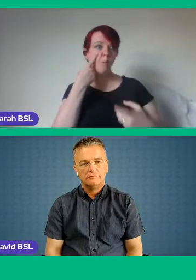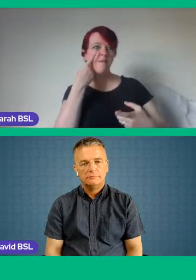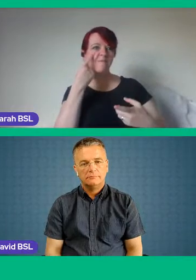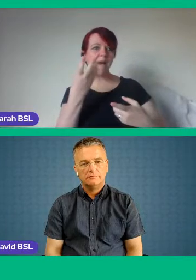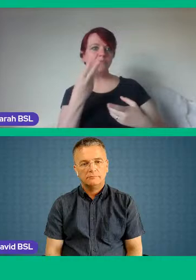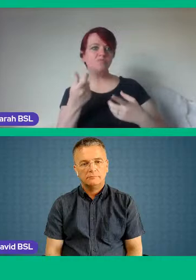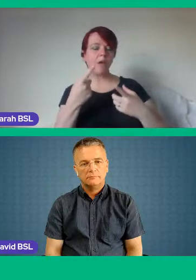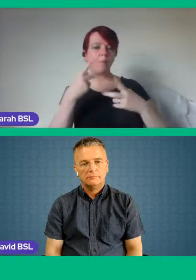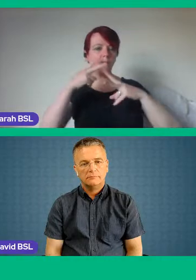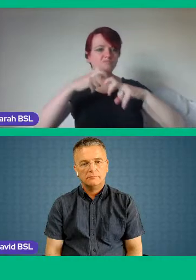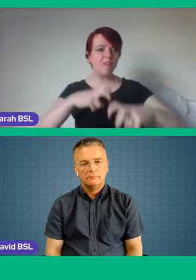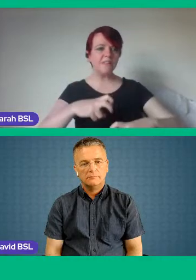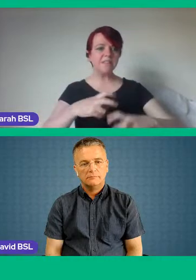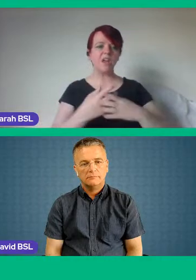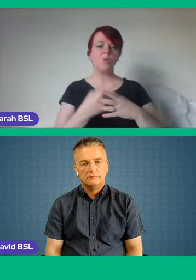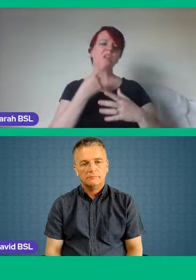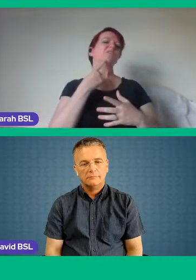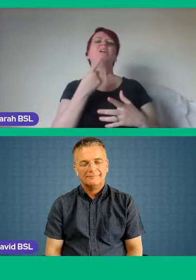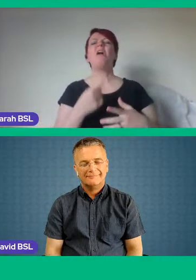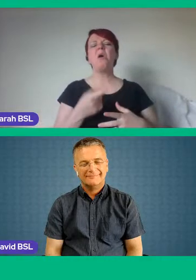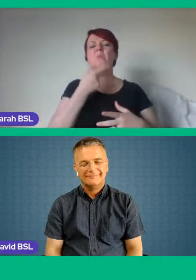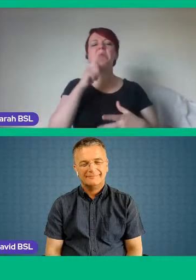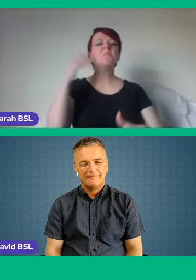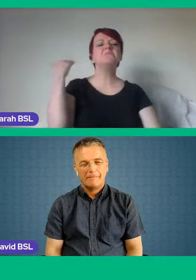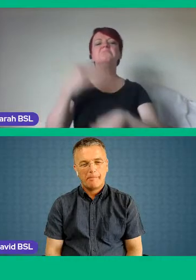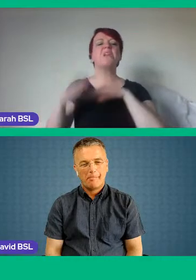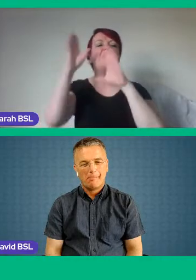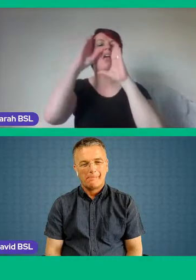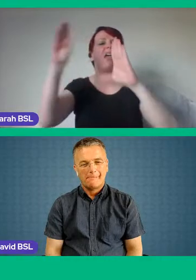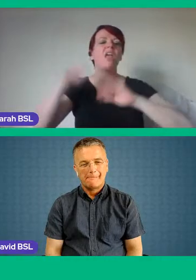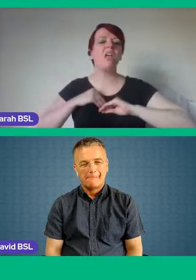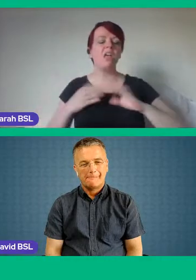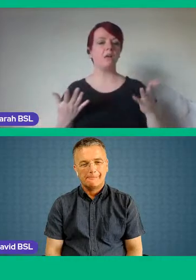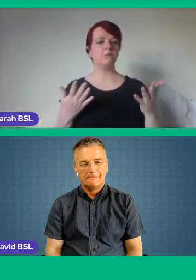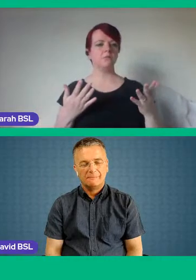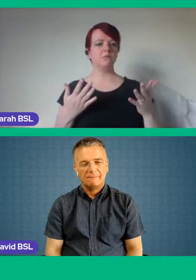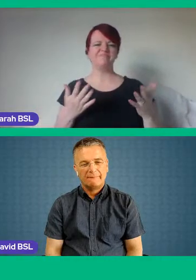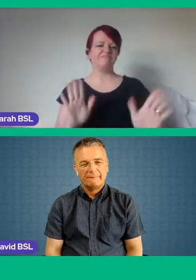We didn't just go "people don't tell us up!" Because that is not much to find out,